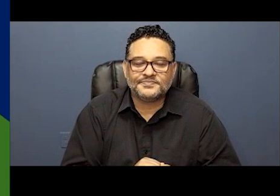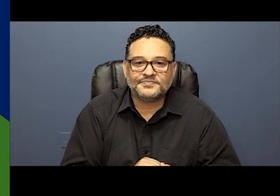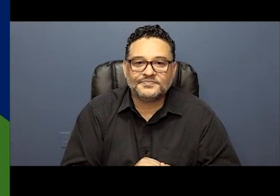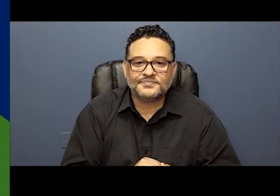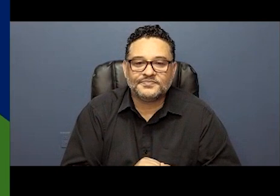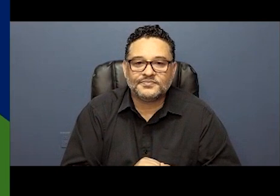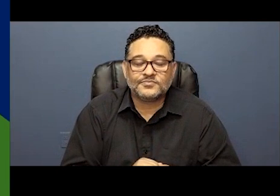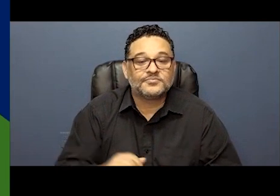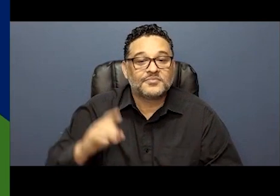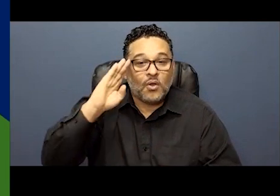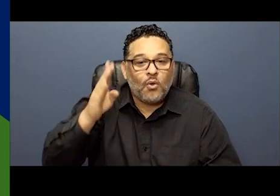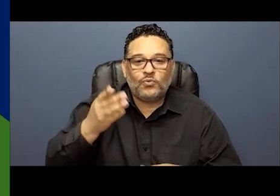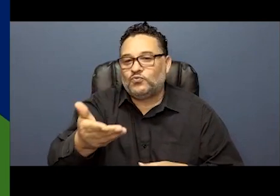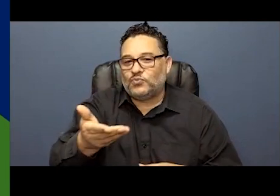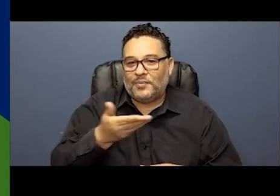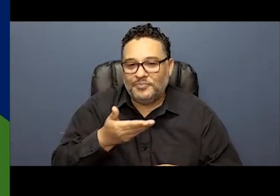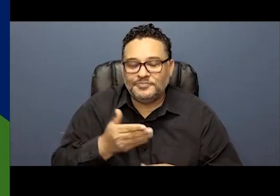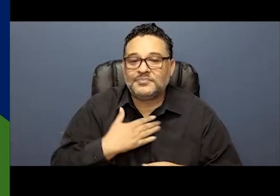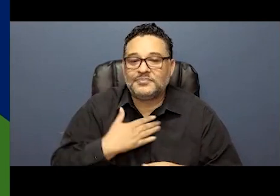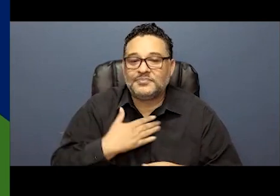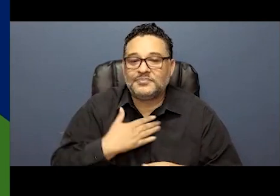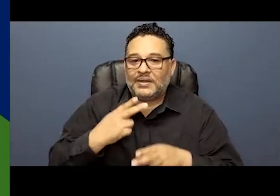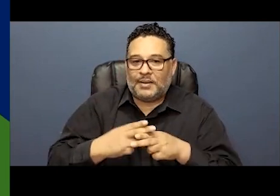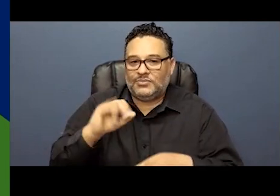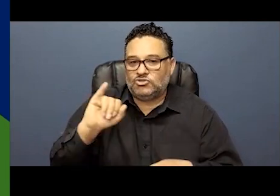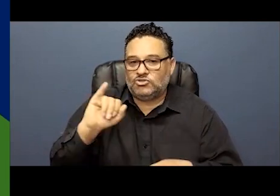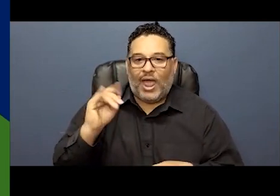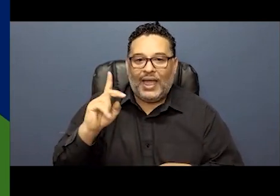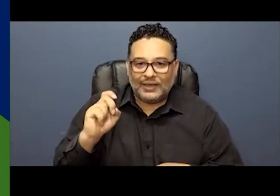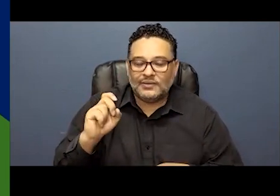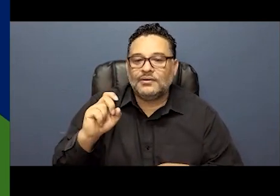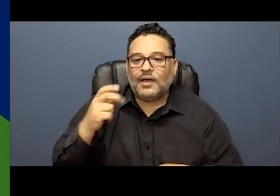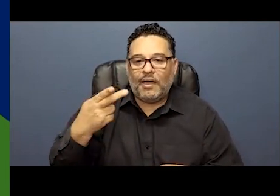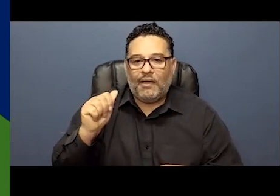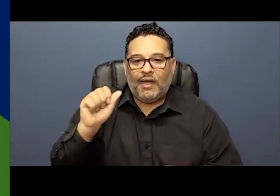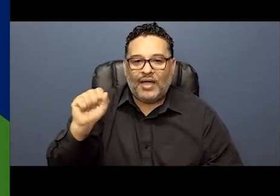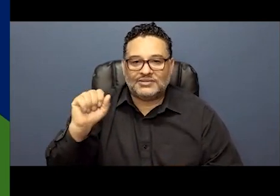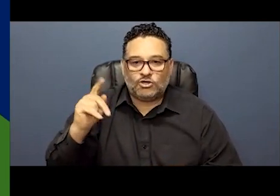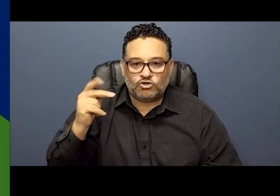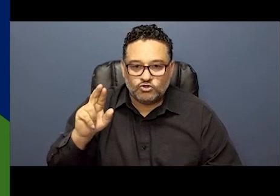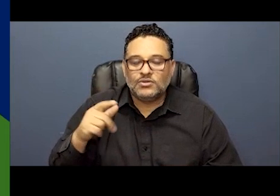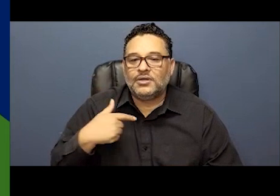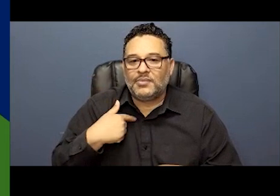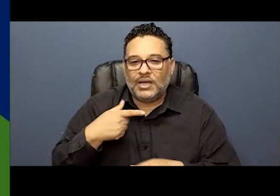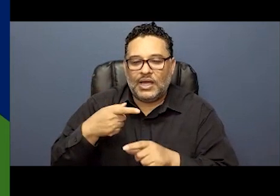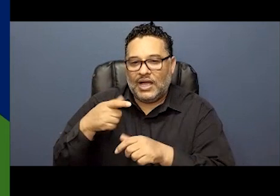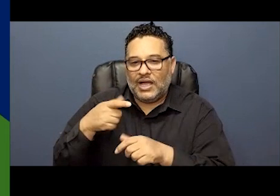Hello and welcome! My name is Jake Hassinger, and I am an Accessibility Specialist providing